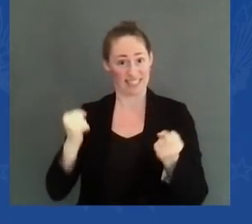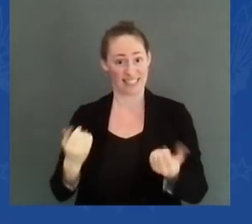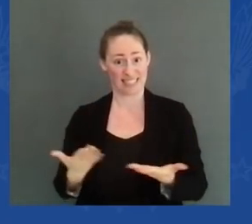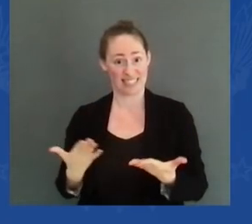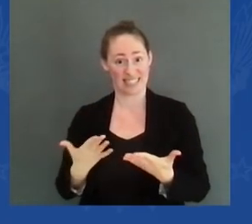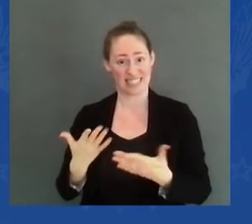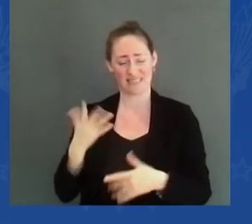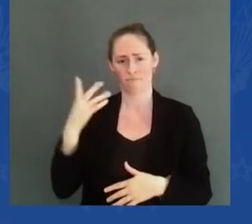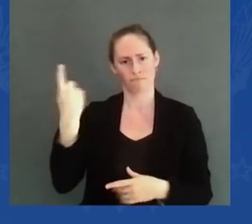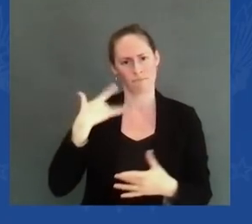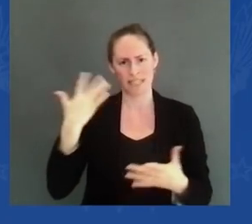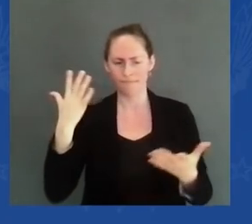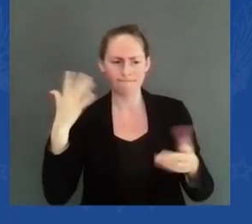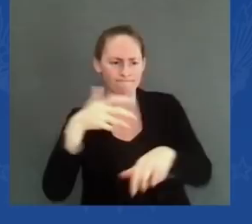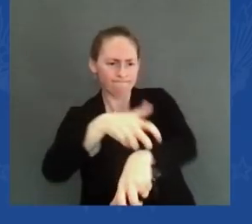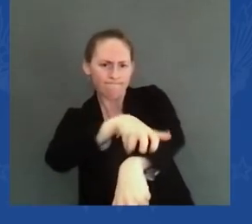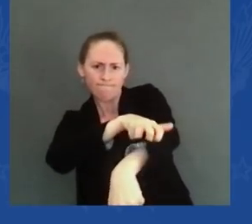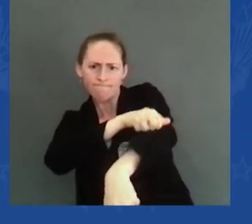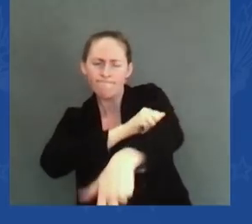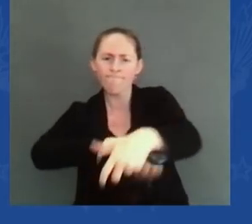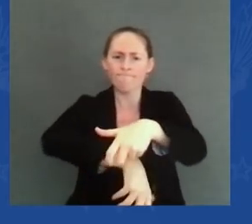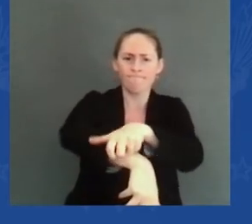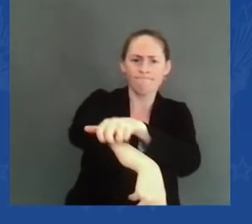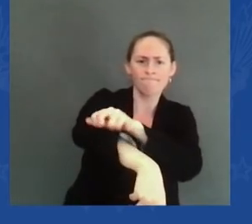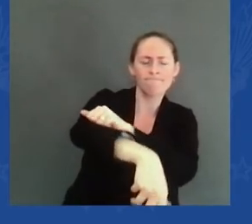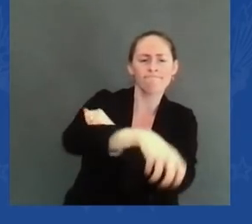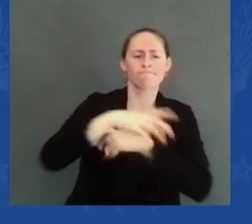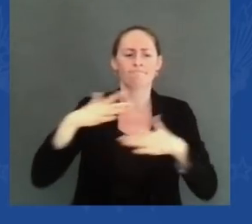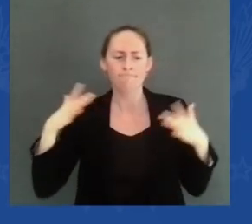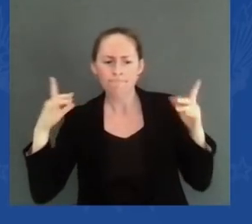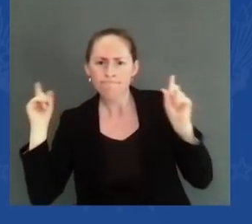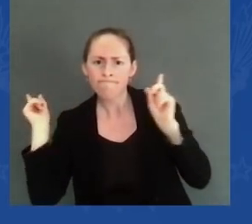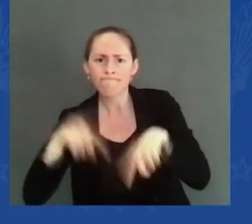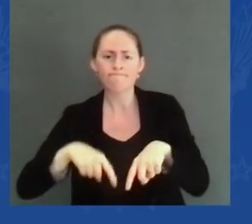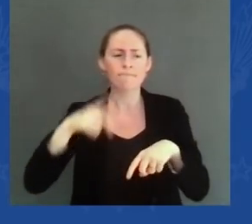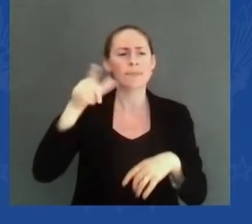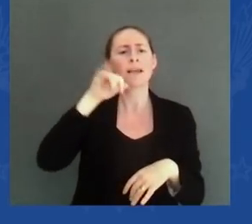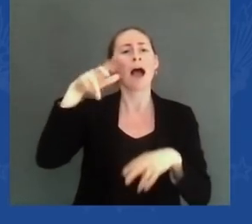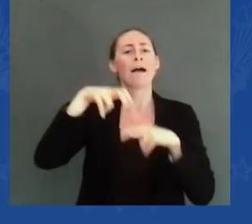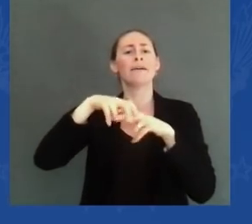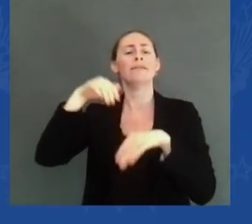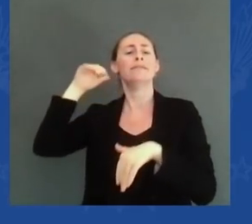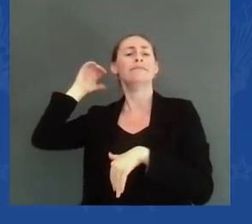but seeing and hearing people's trouble and then acting decisively to help.